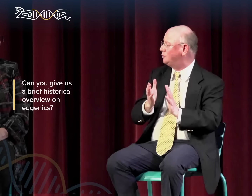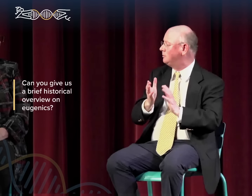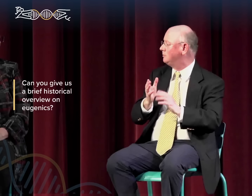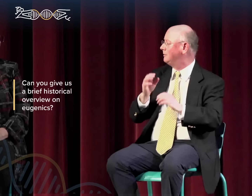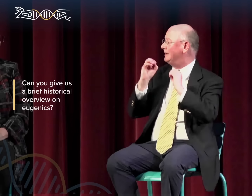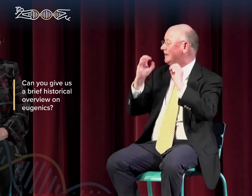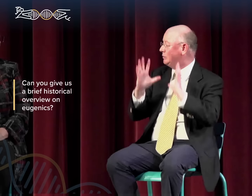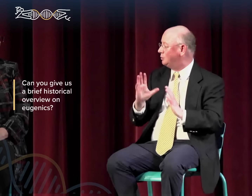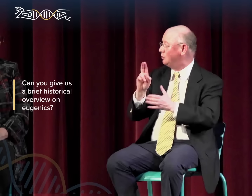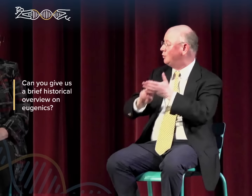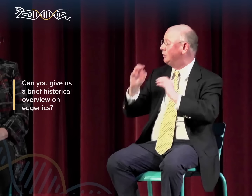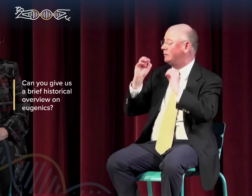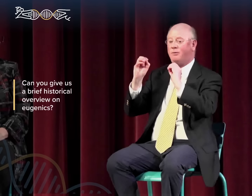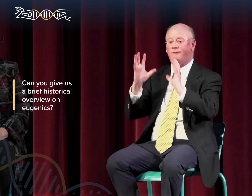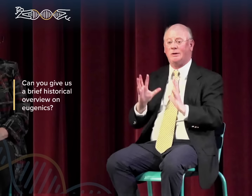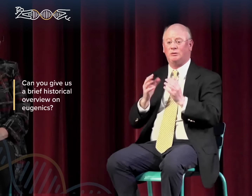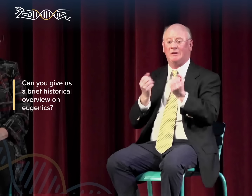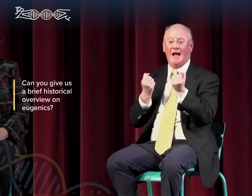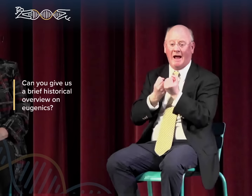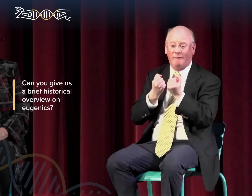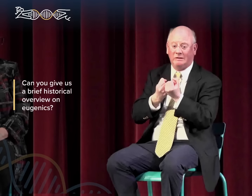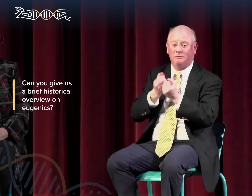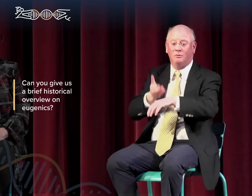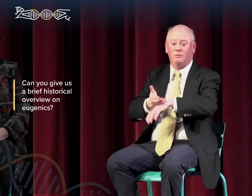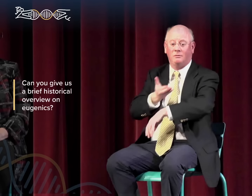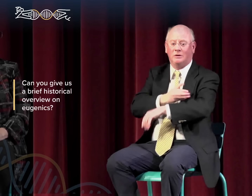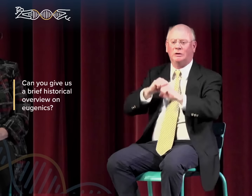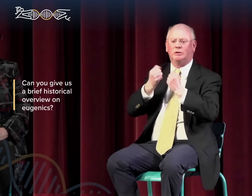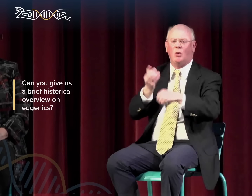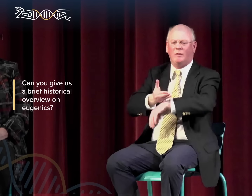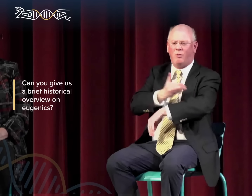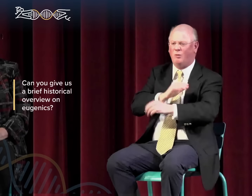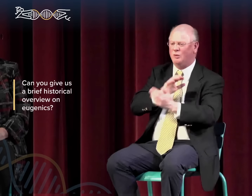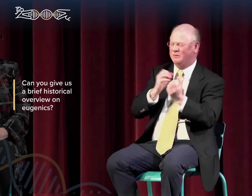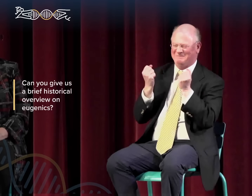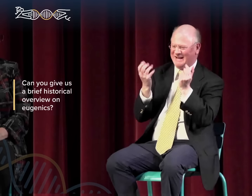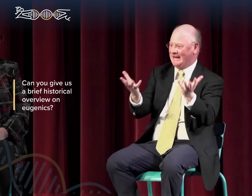It affected teachers, policy makers, many became advocates.